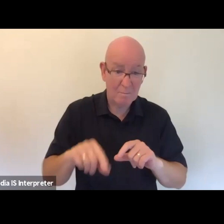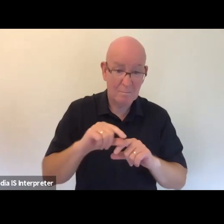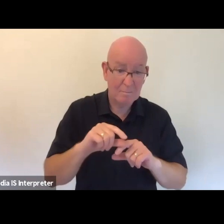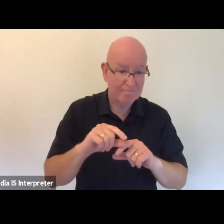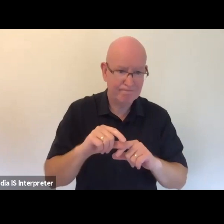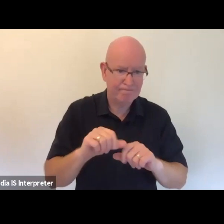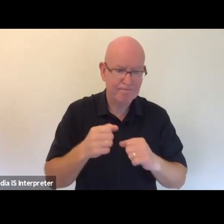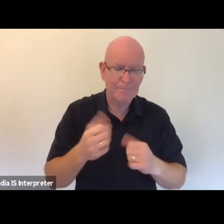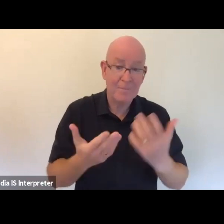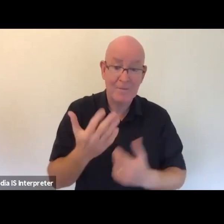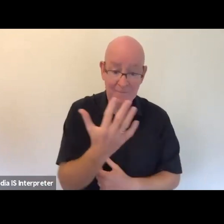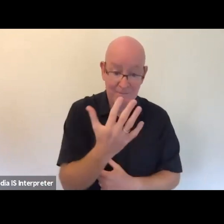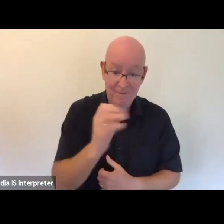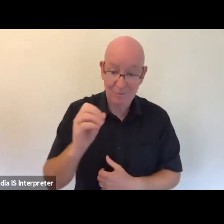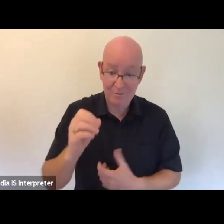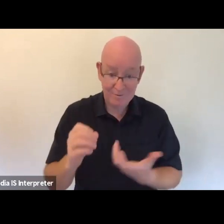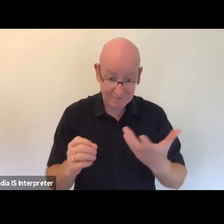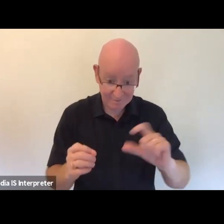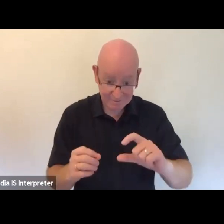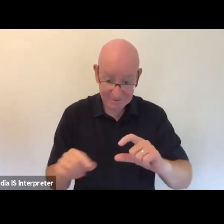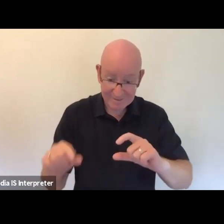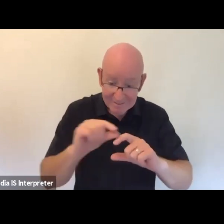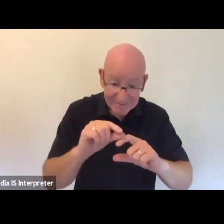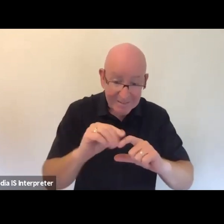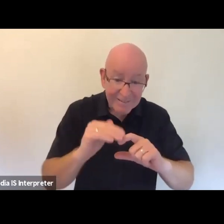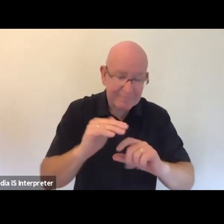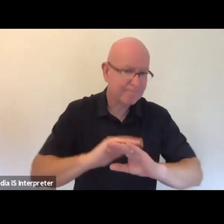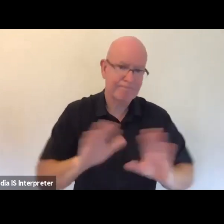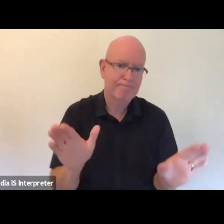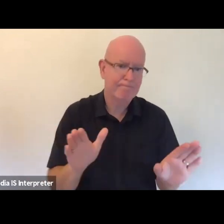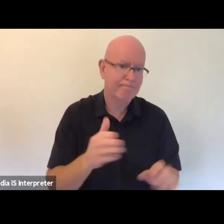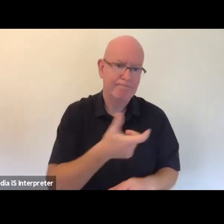So the salaries have to be five hundred or less for households.